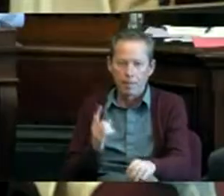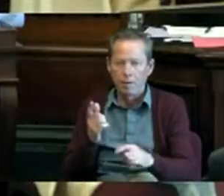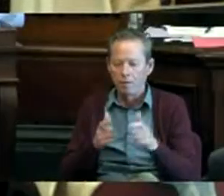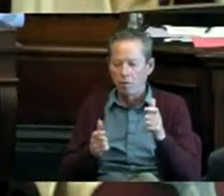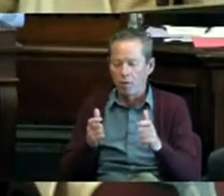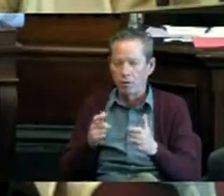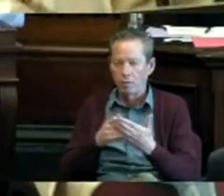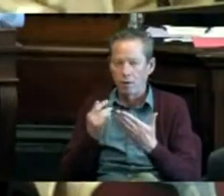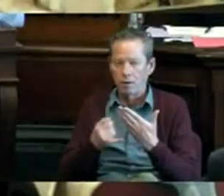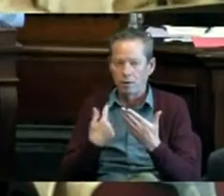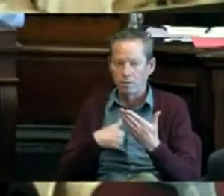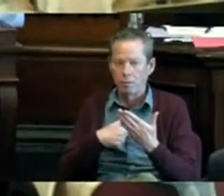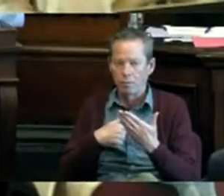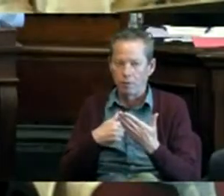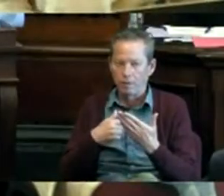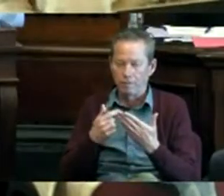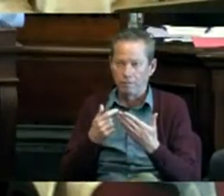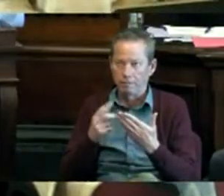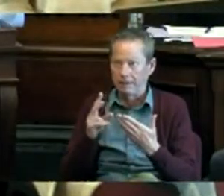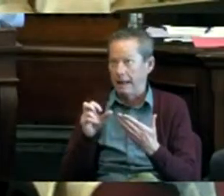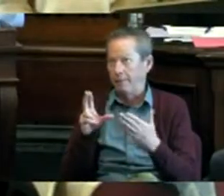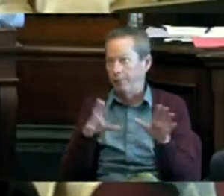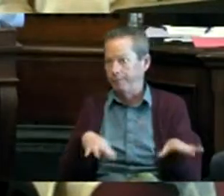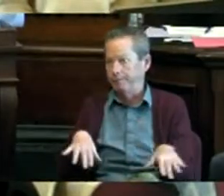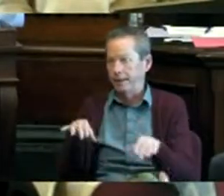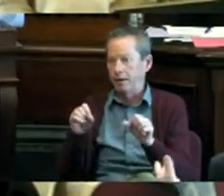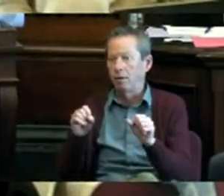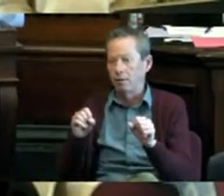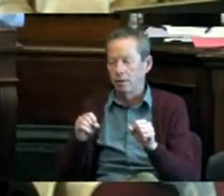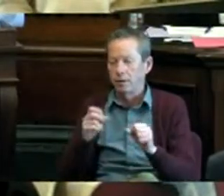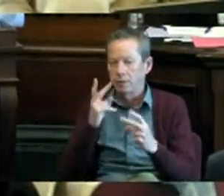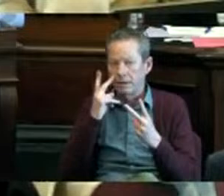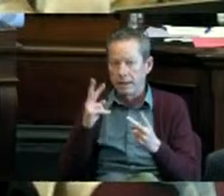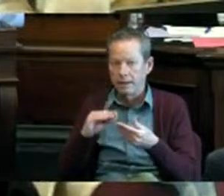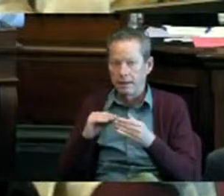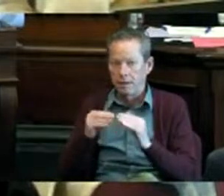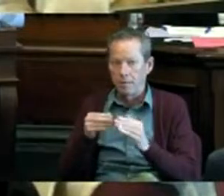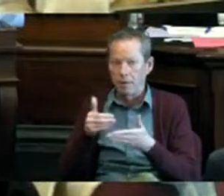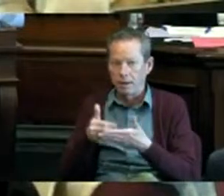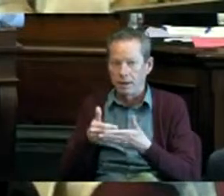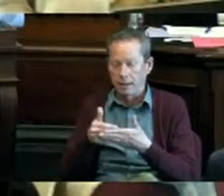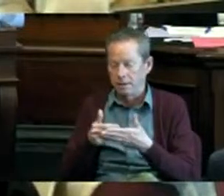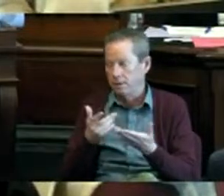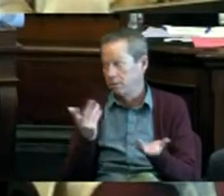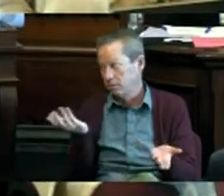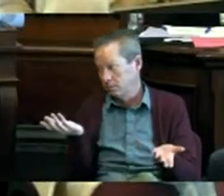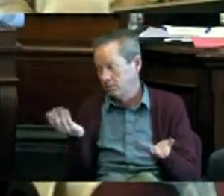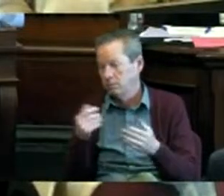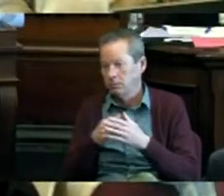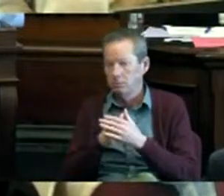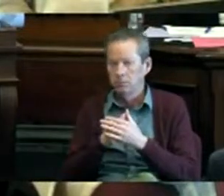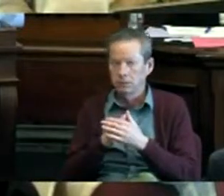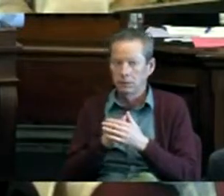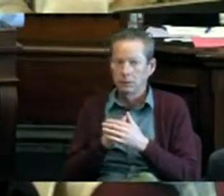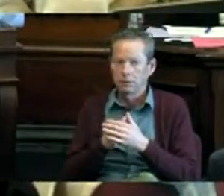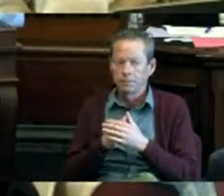useful life that will affect the whole school. And it's one of the largest projects we've ever